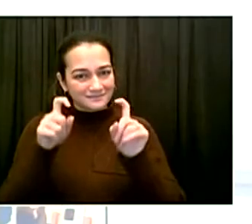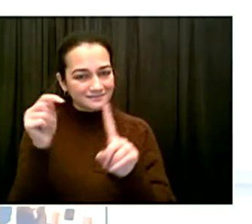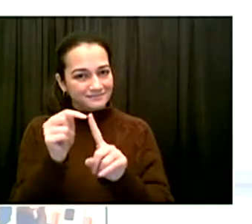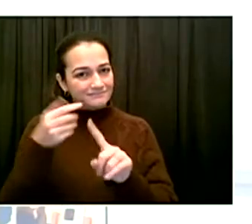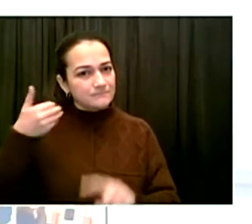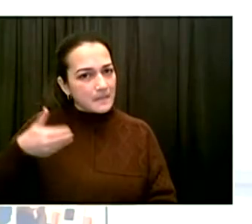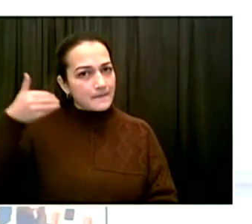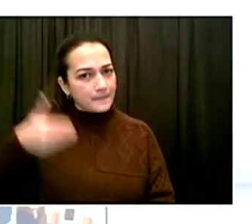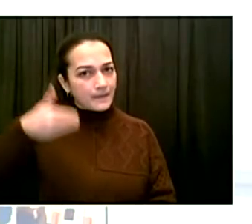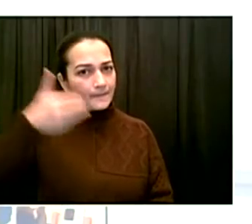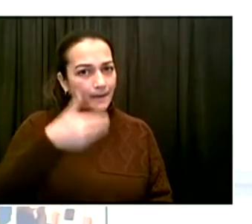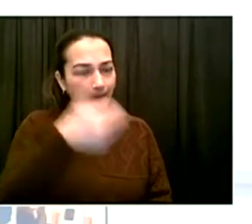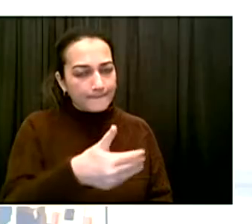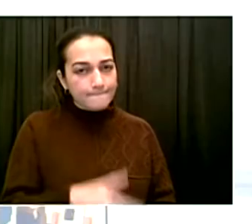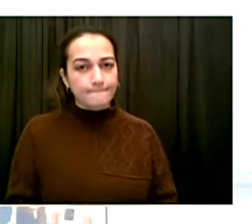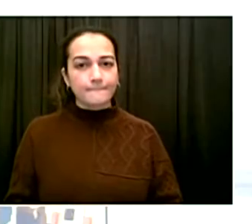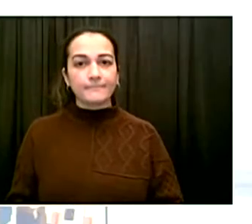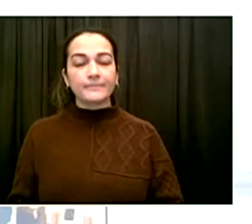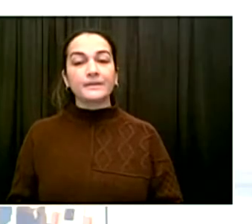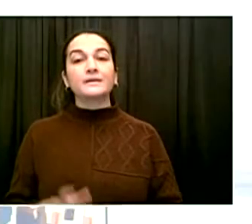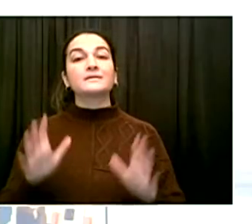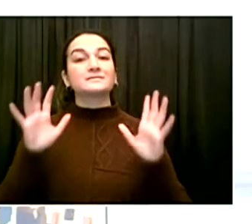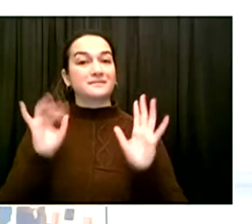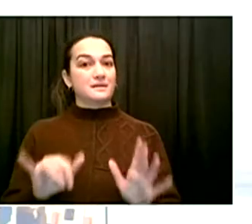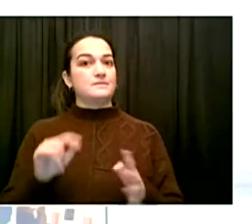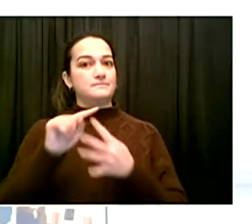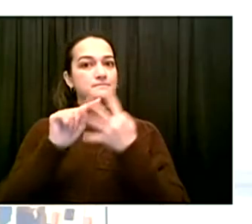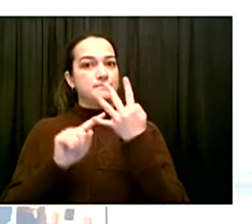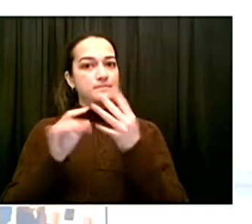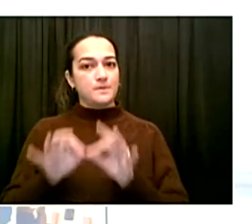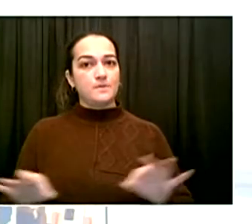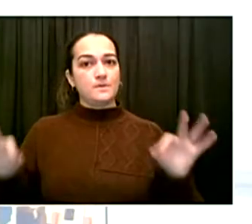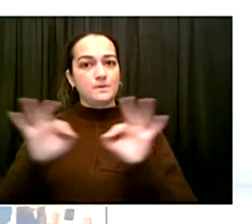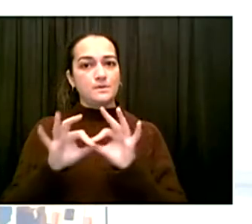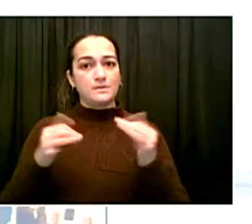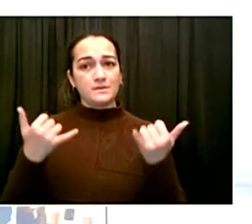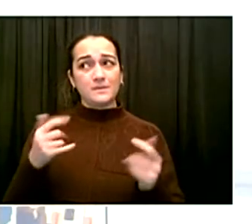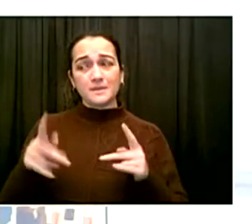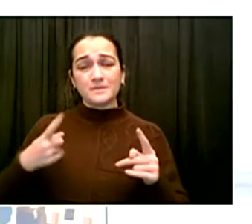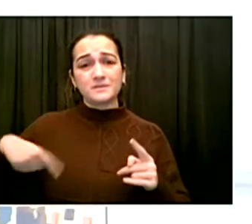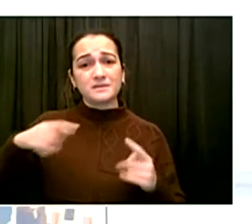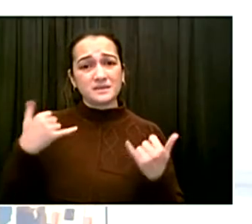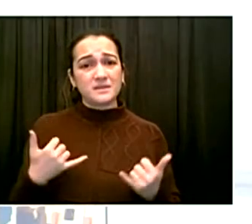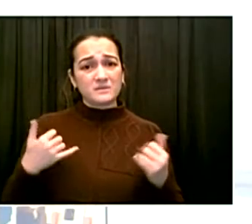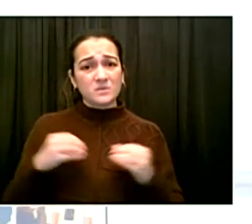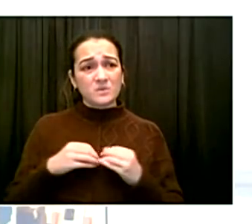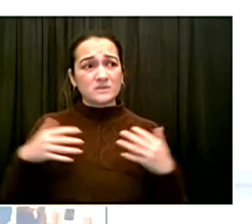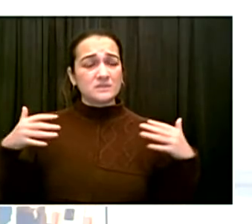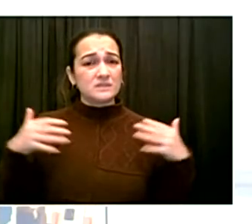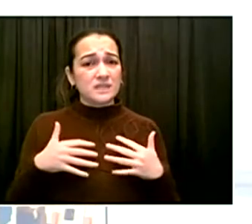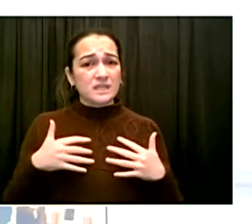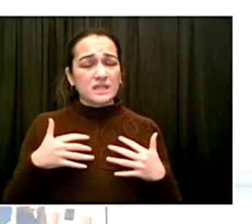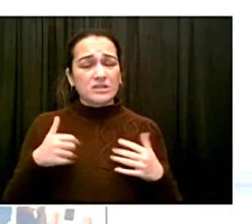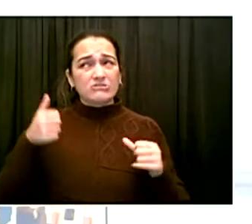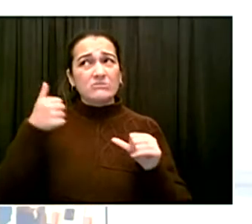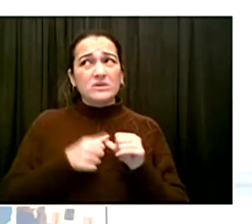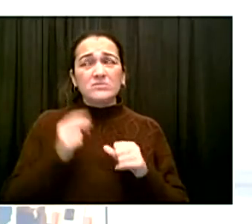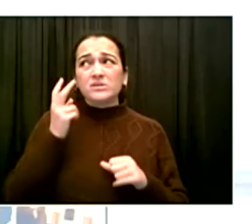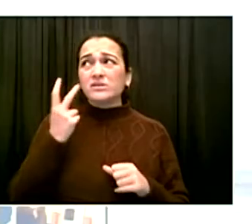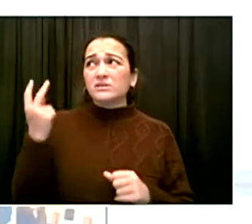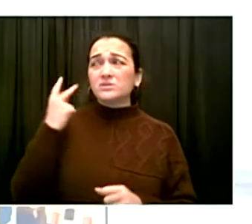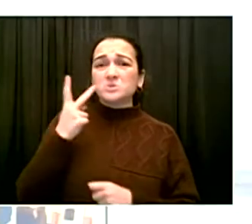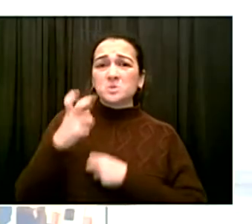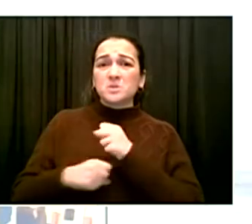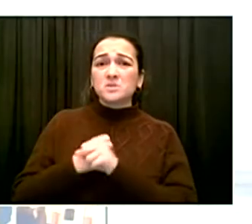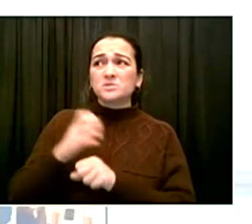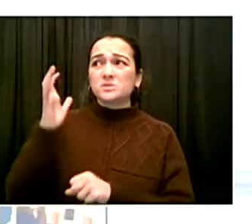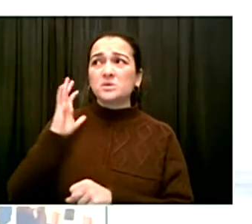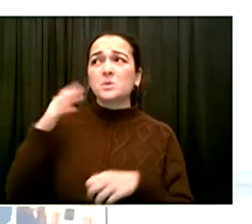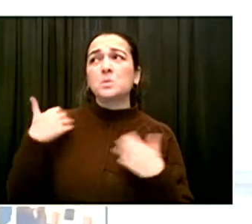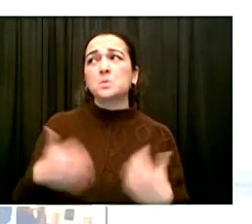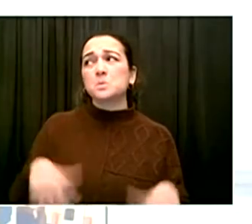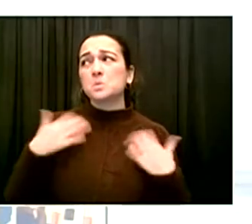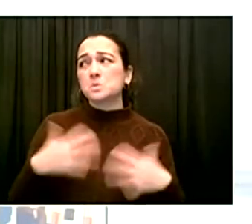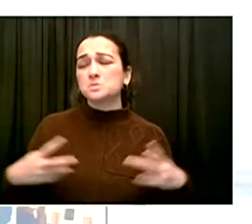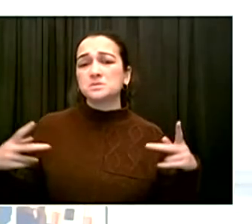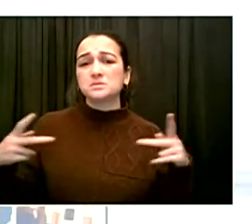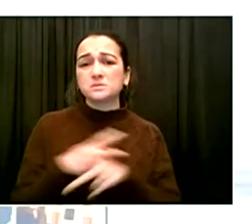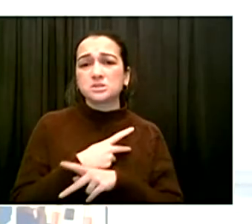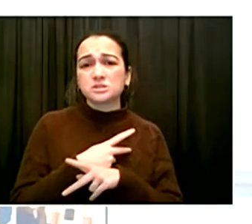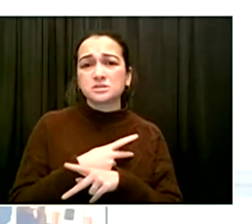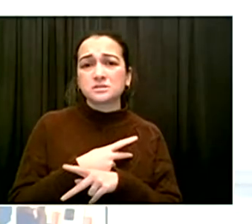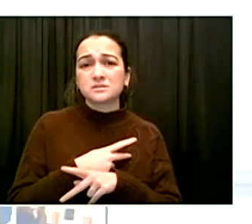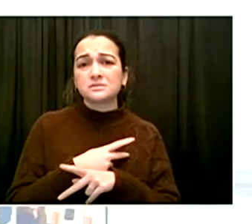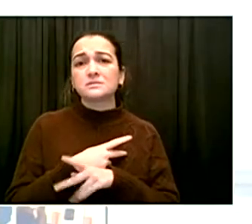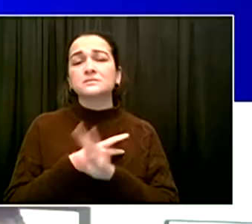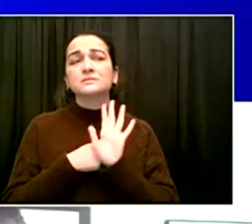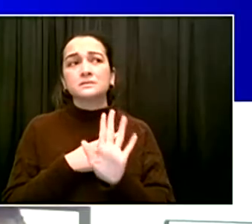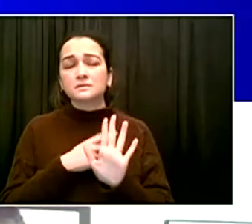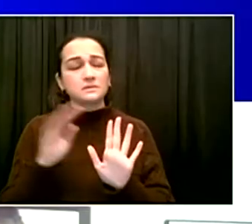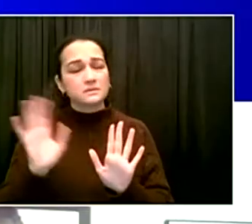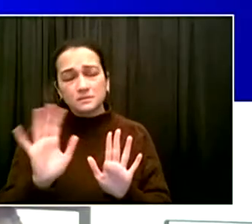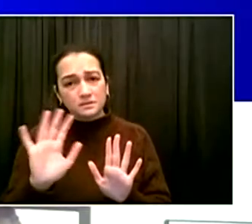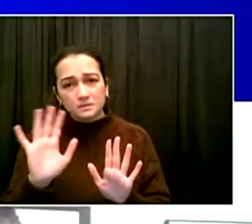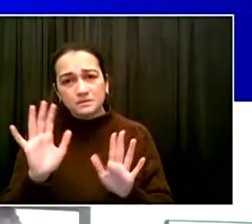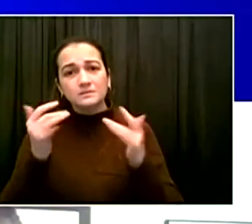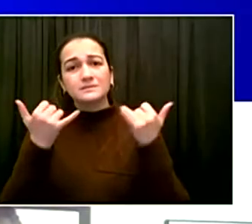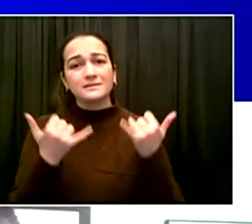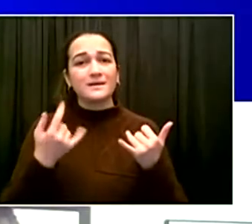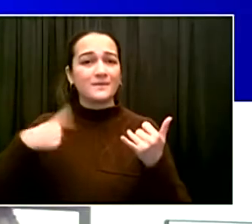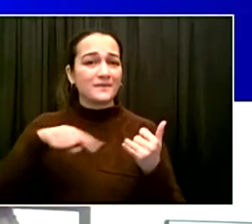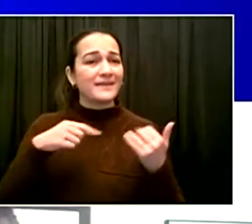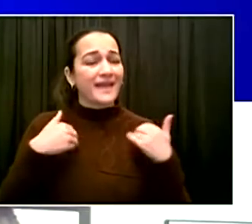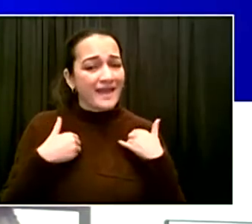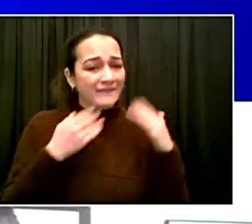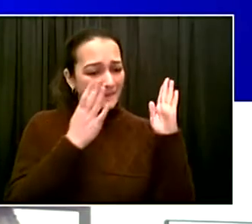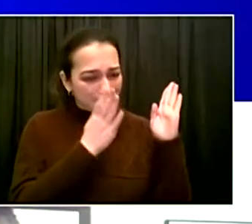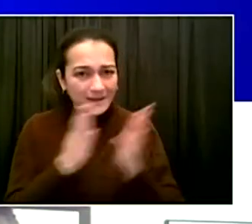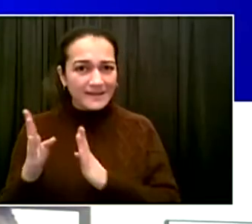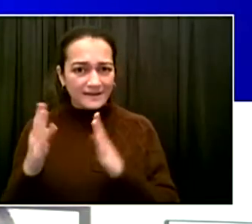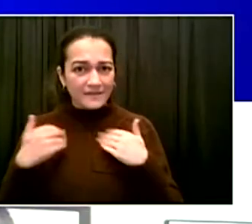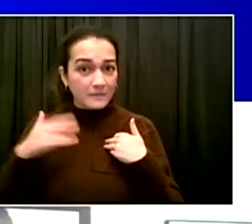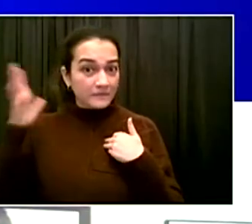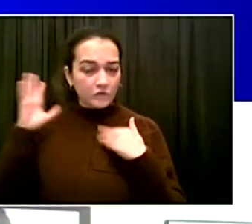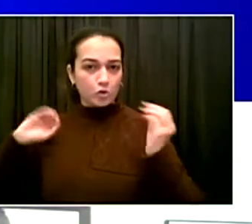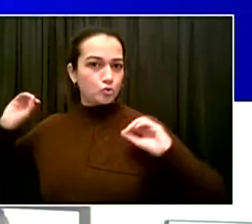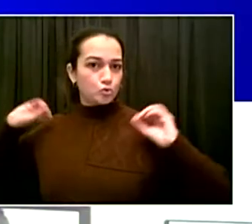FIRST WAVE, BUT LET ME BE CLEAR,